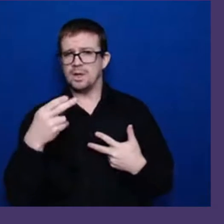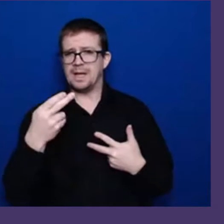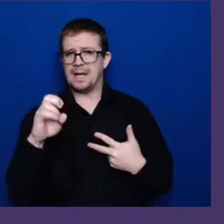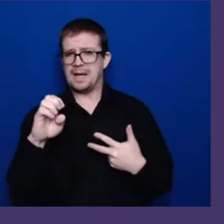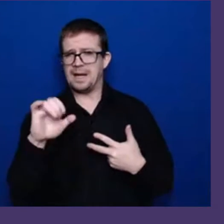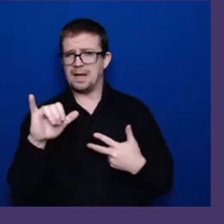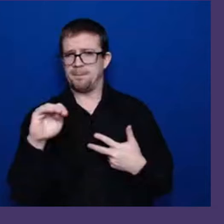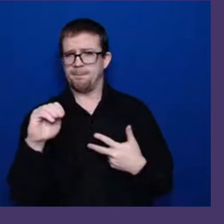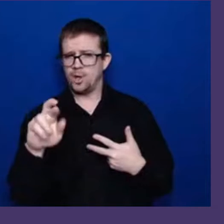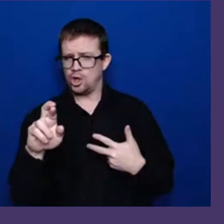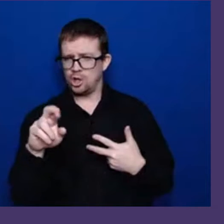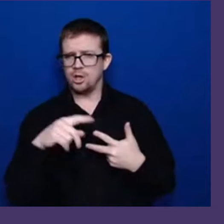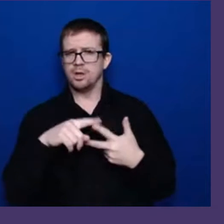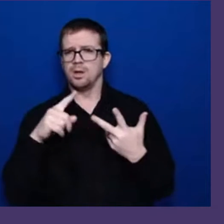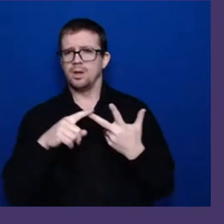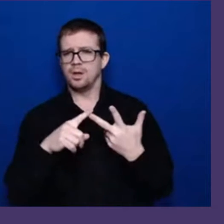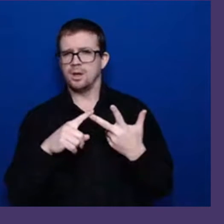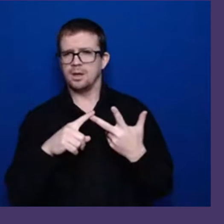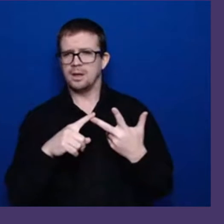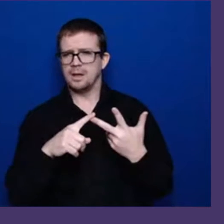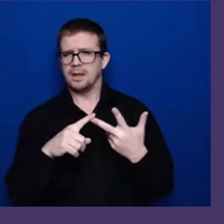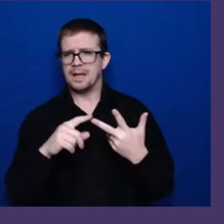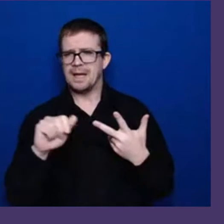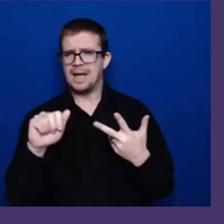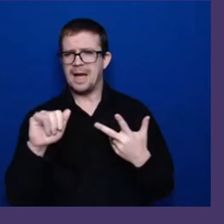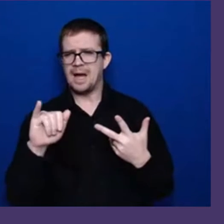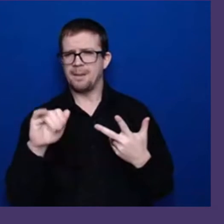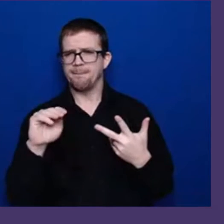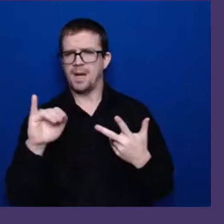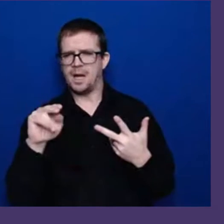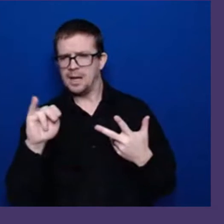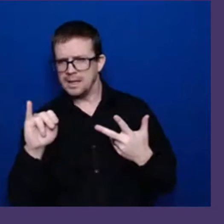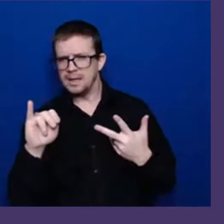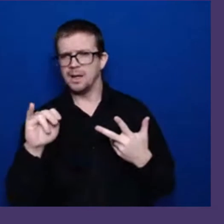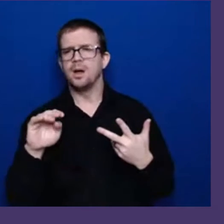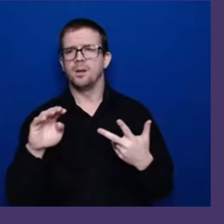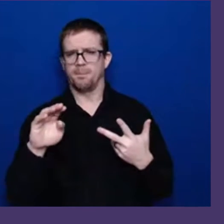Disability justice is a continuation of disability rights,